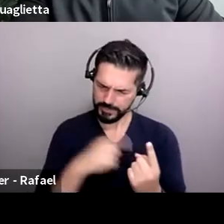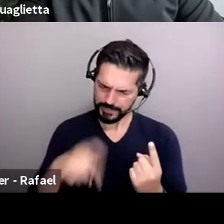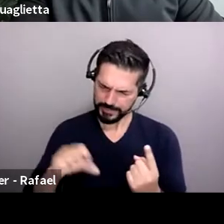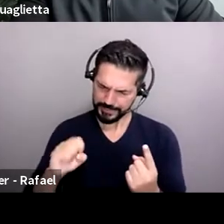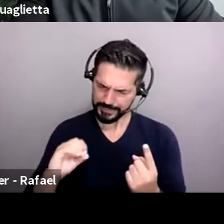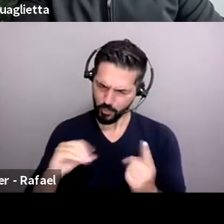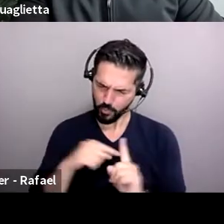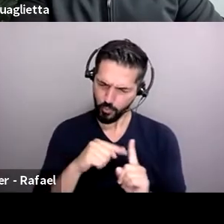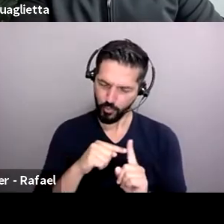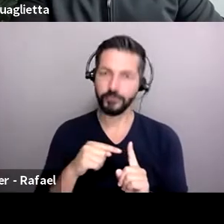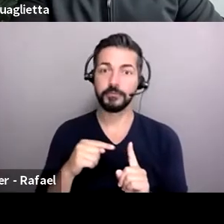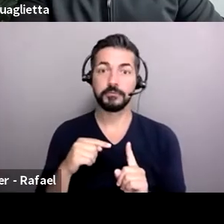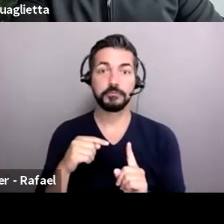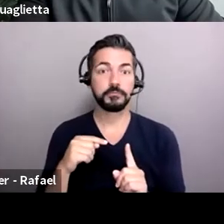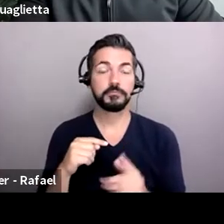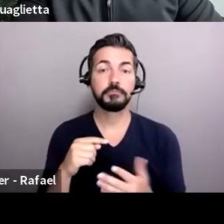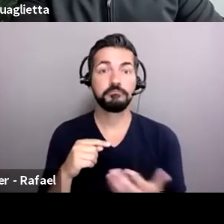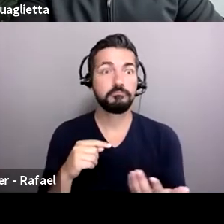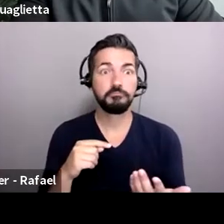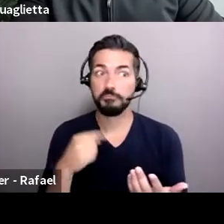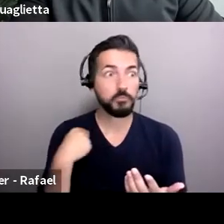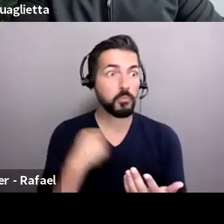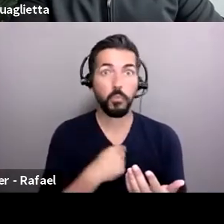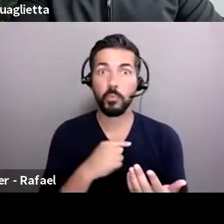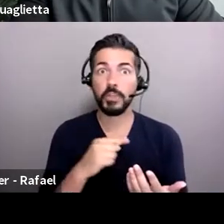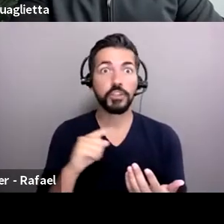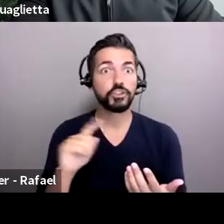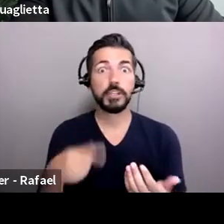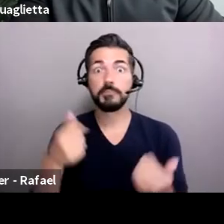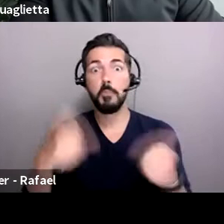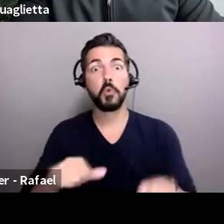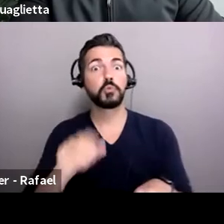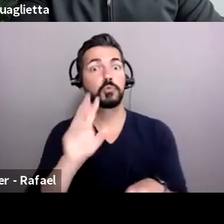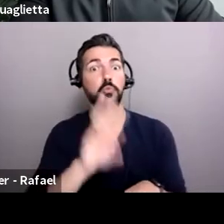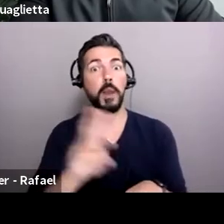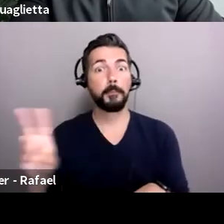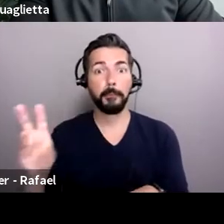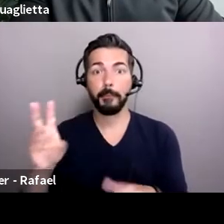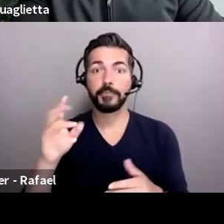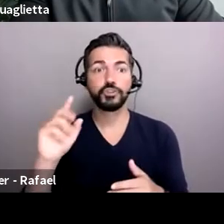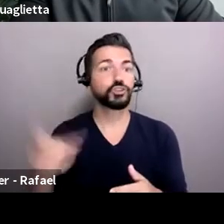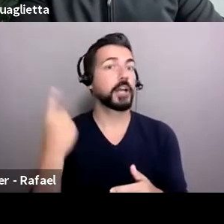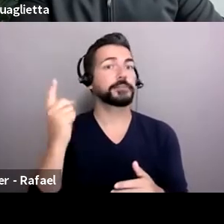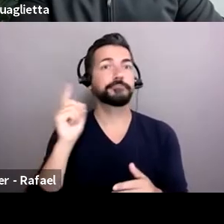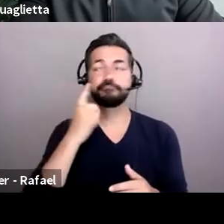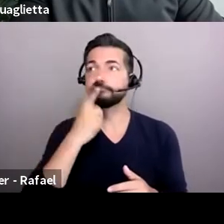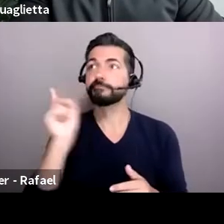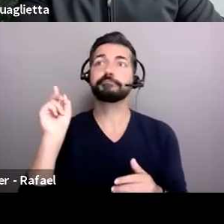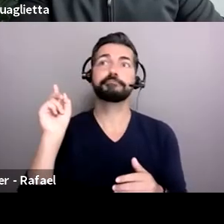Did we just put on a website on the web, which happens far more often than you would think and expect that people would